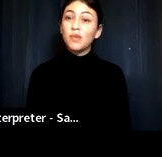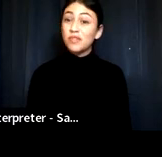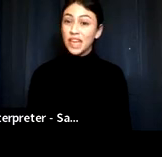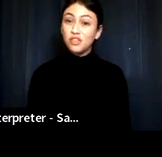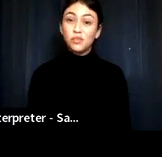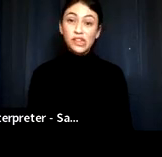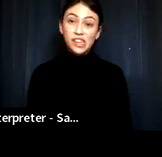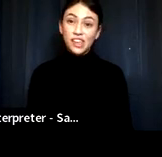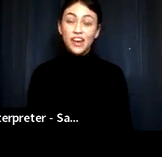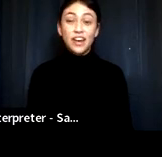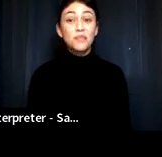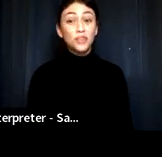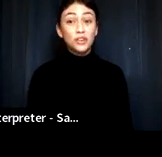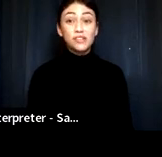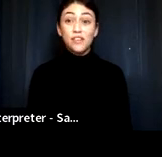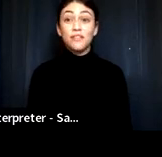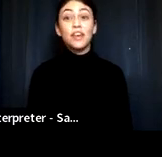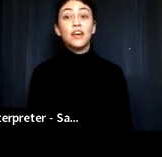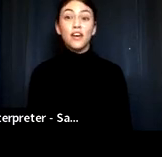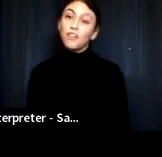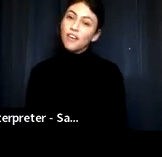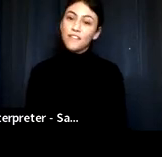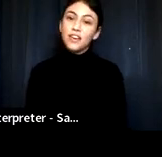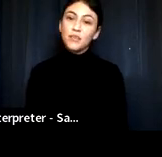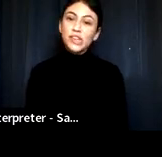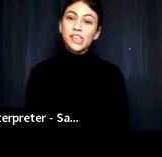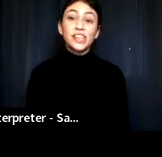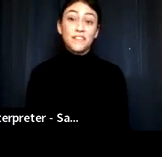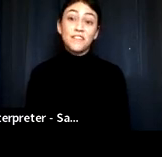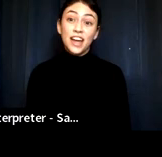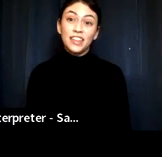I'm also the ASG president there, and I'm the first of of being president that they've ever had.